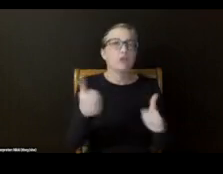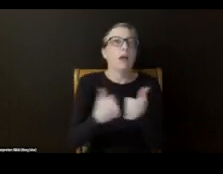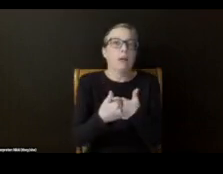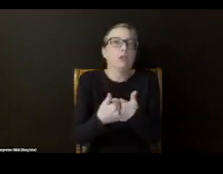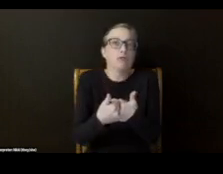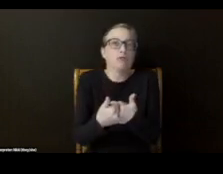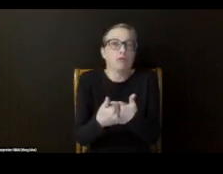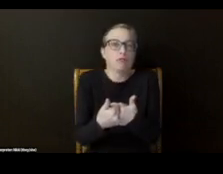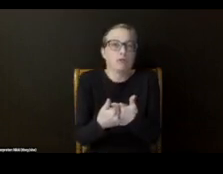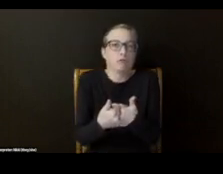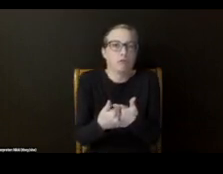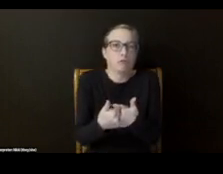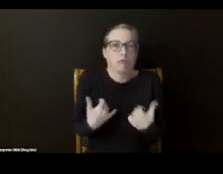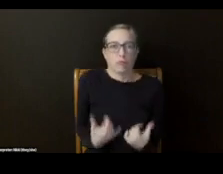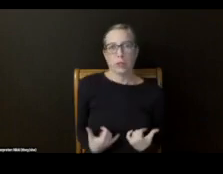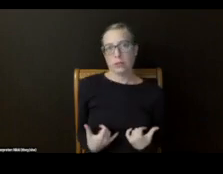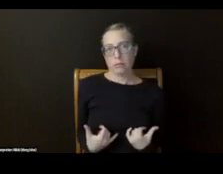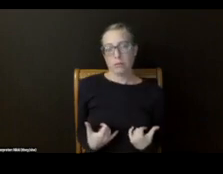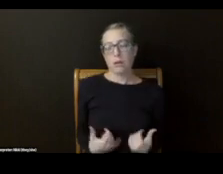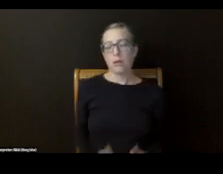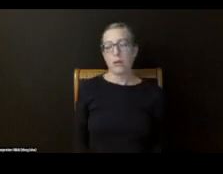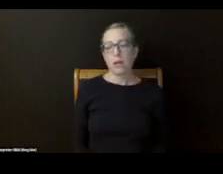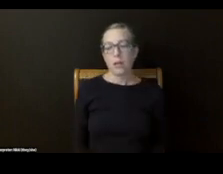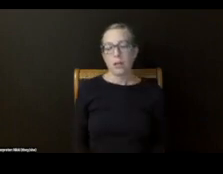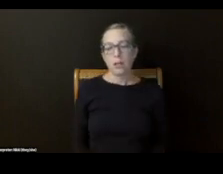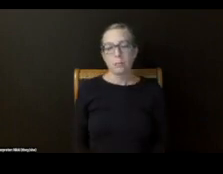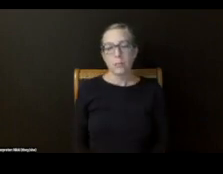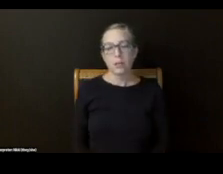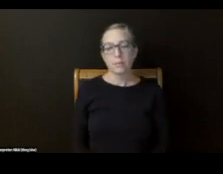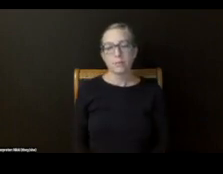But I choose to keep positive and